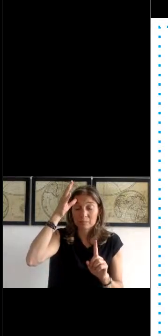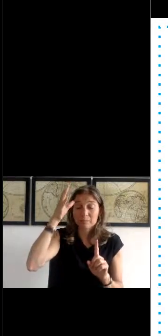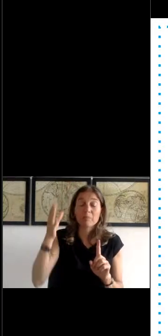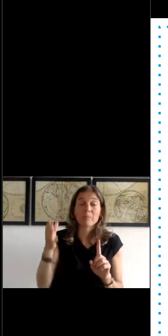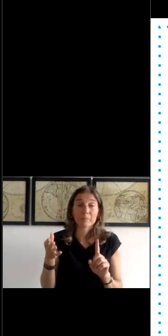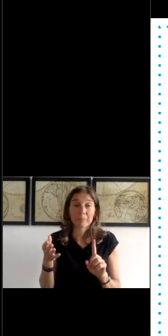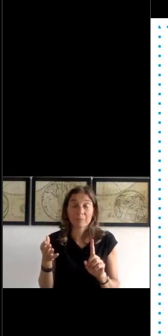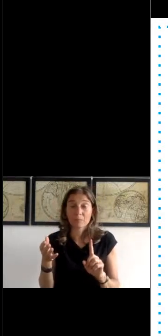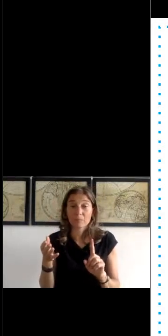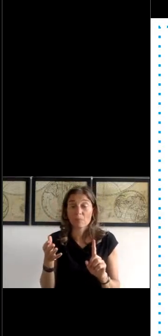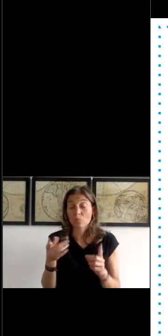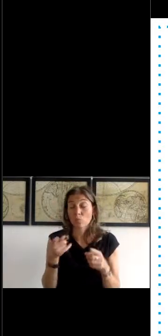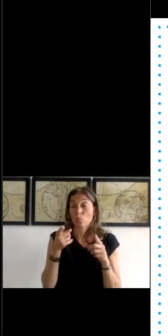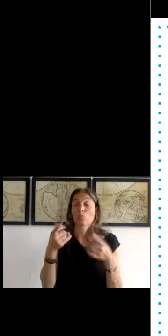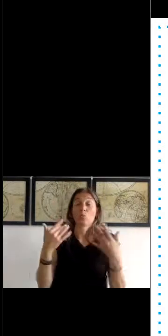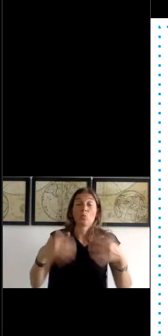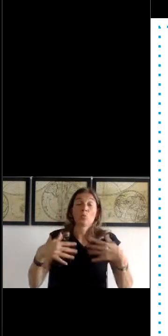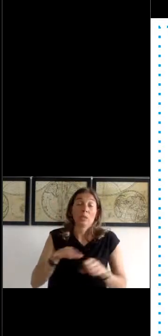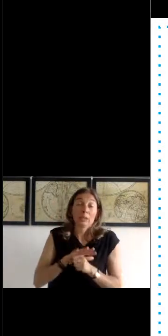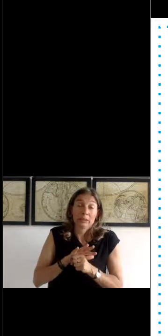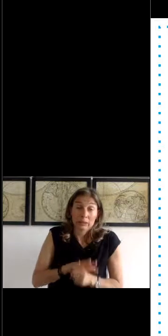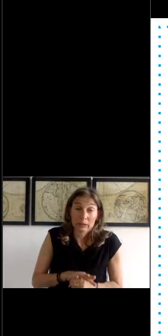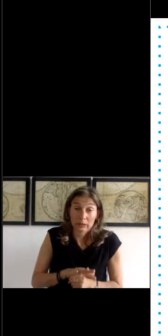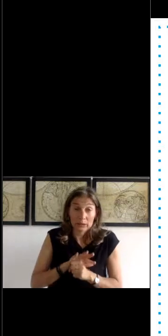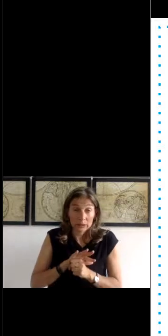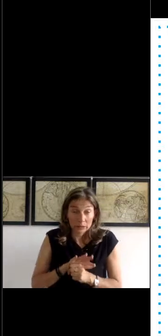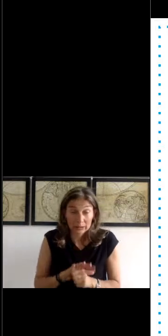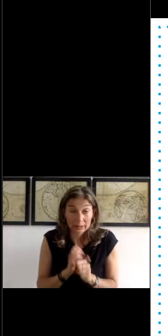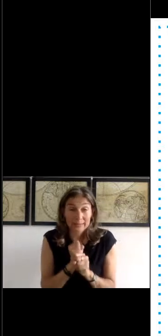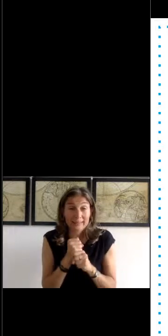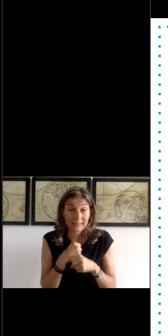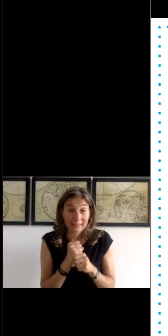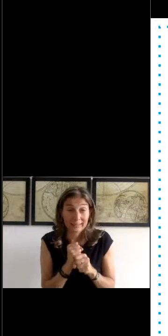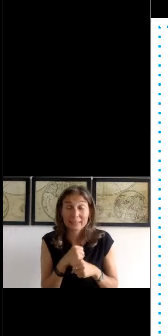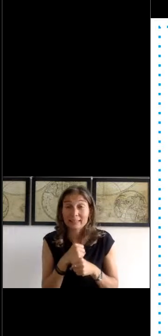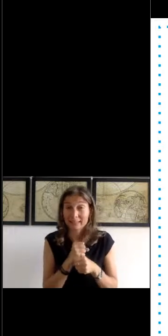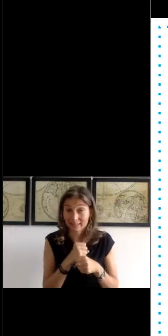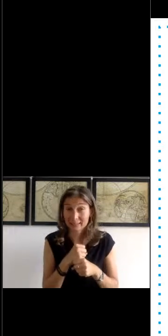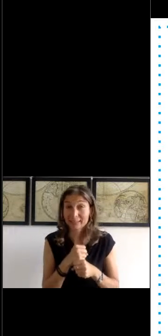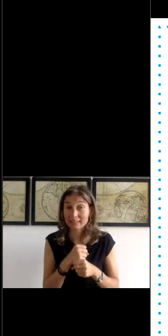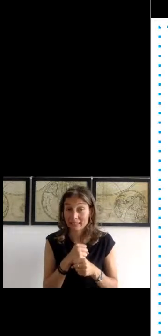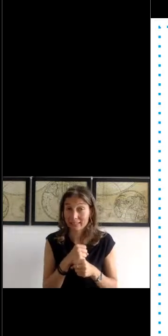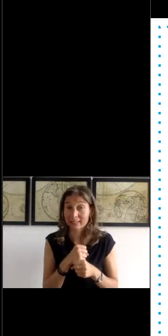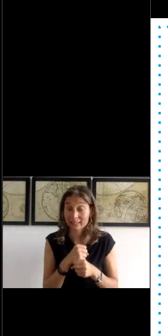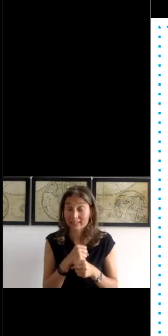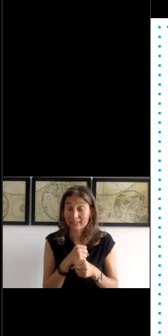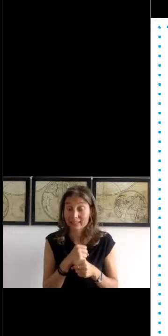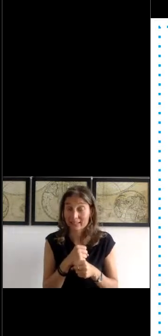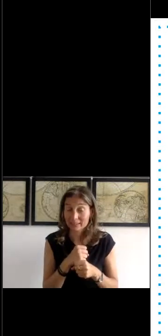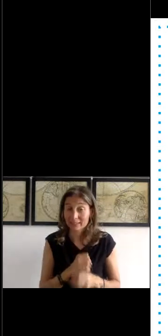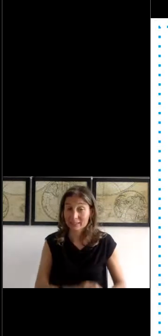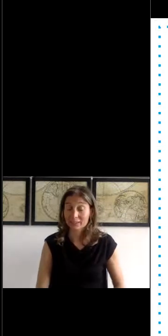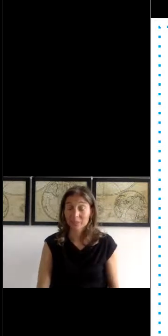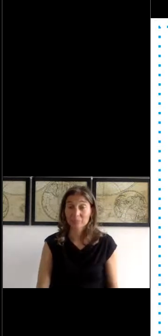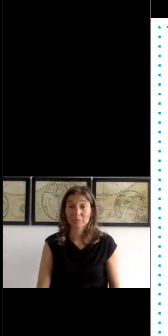that if I wasn't wearing my devices I didn't hear anything. They learned some sign language.